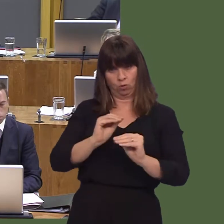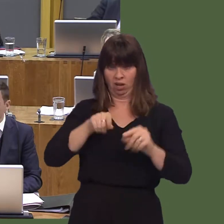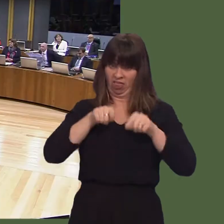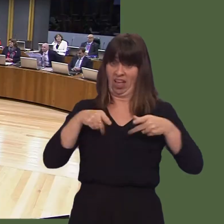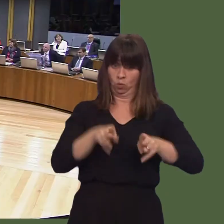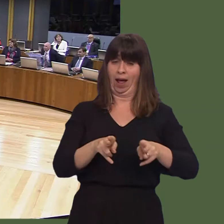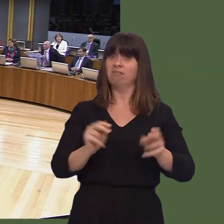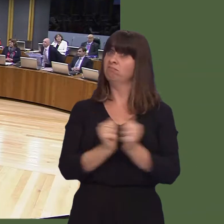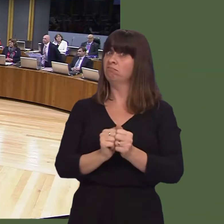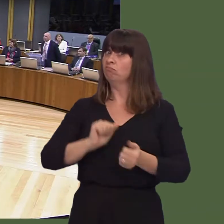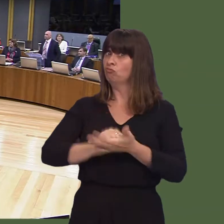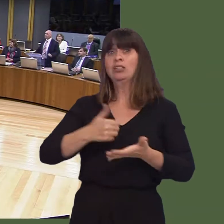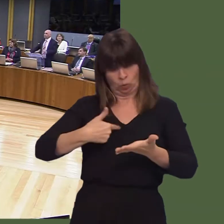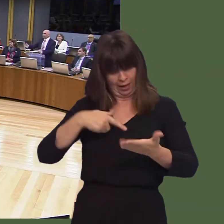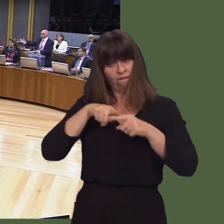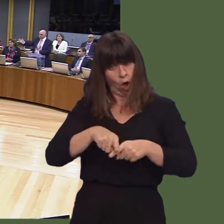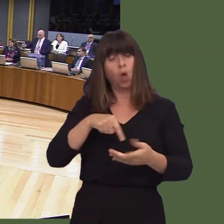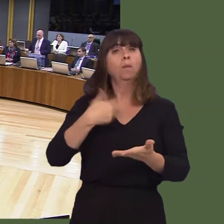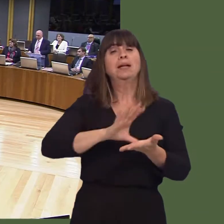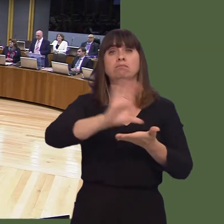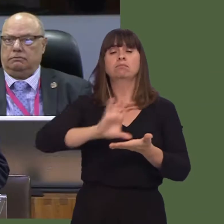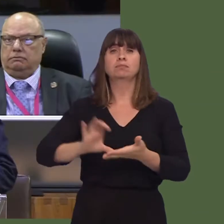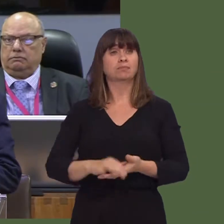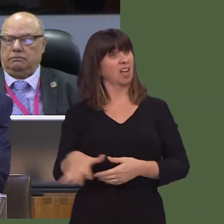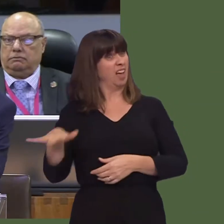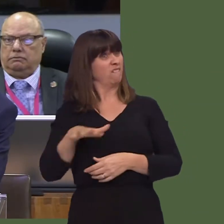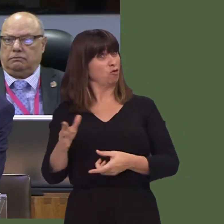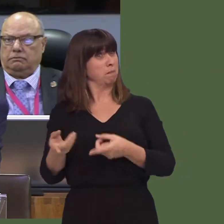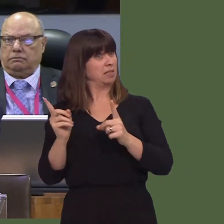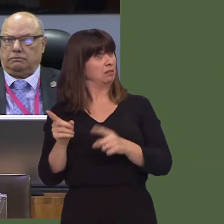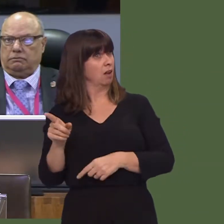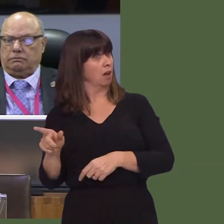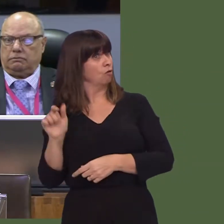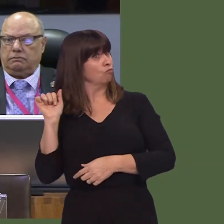Paul Davies AM: Leader of the house, the environment Minister is absolutely right: this local government